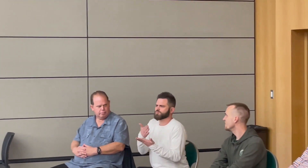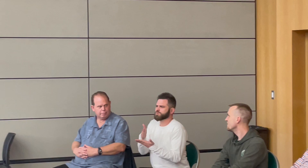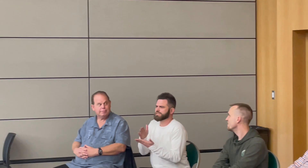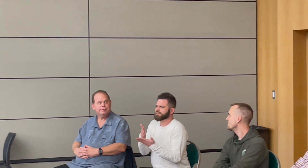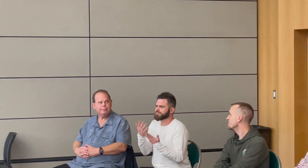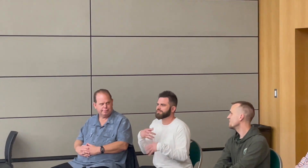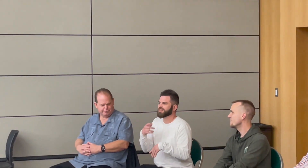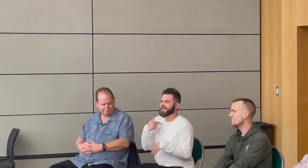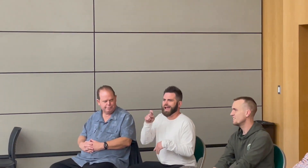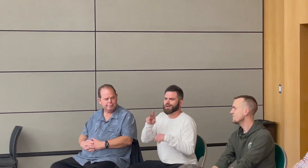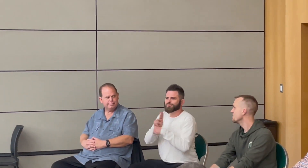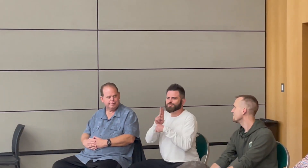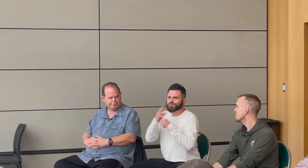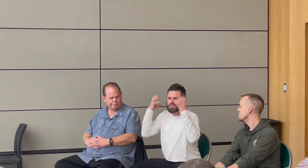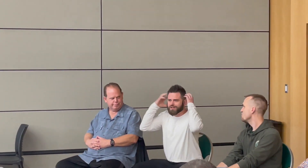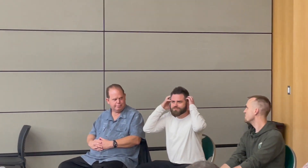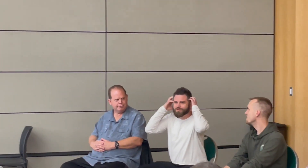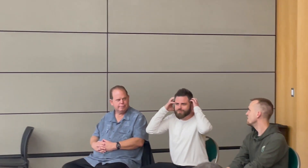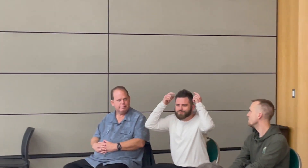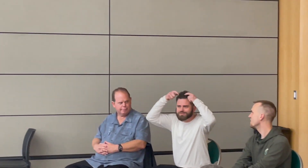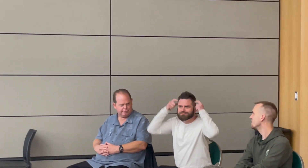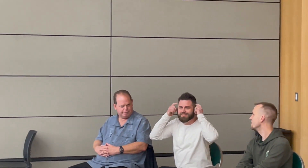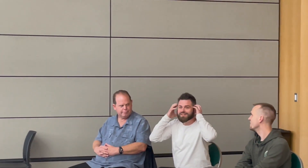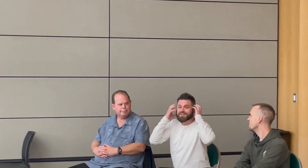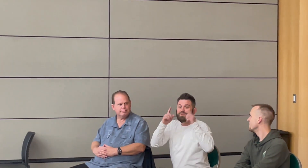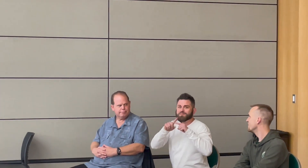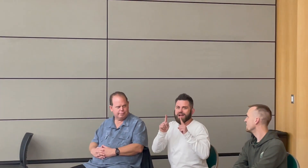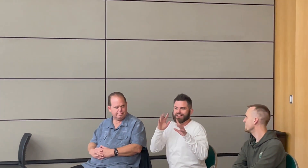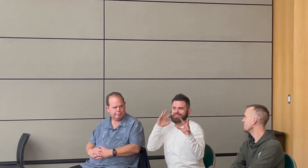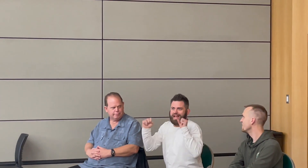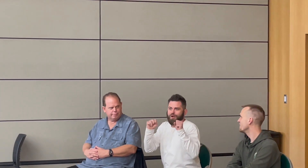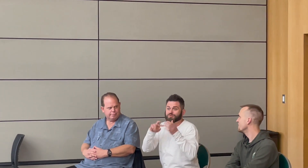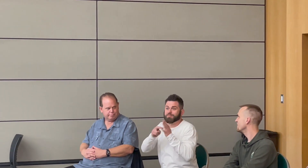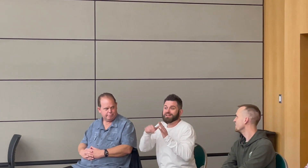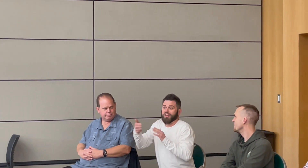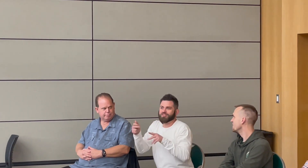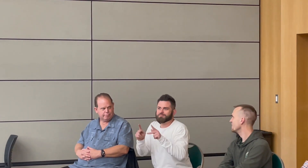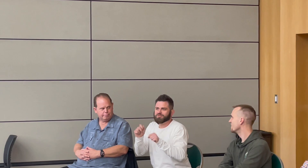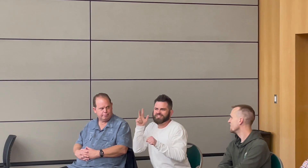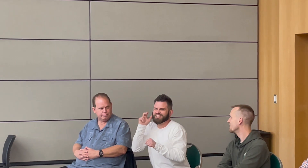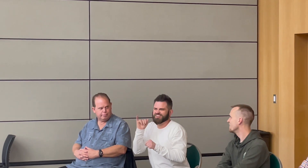I was growing up I loved listening to music and I Lov the big old headphones I had to turn them up